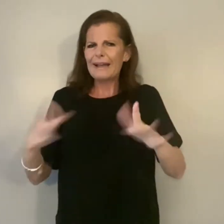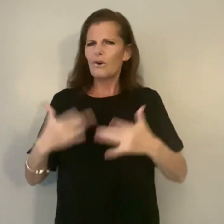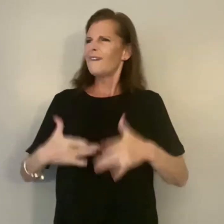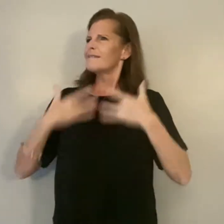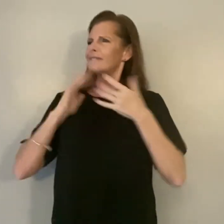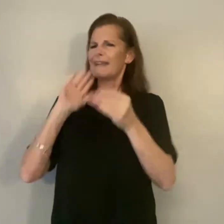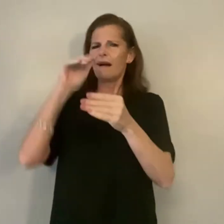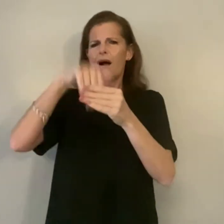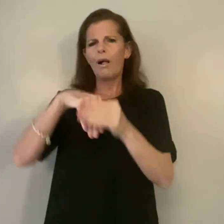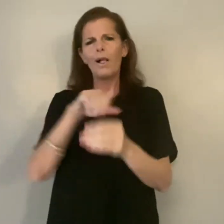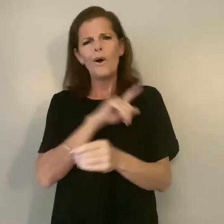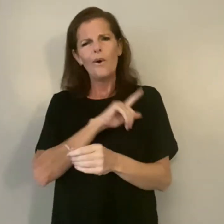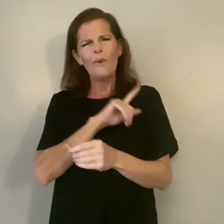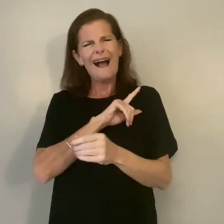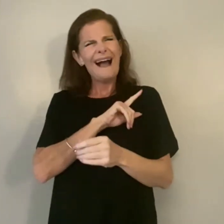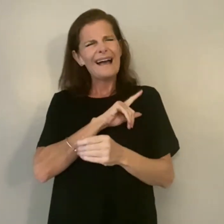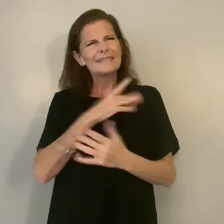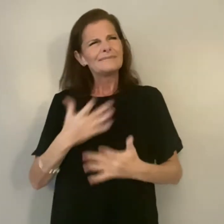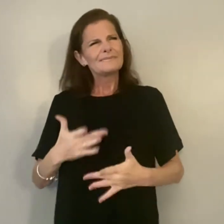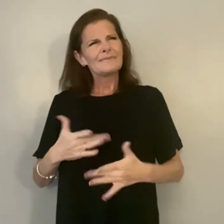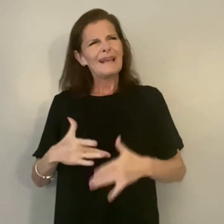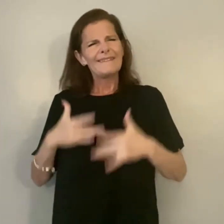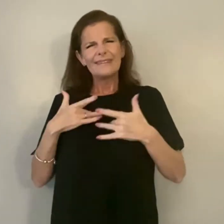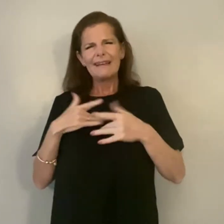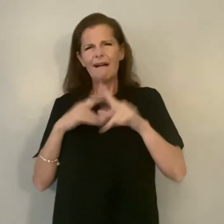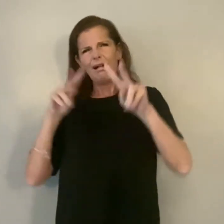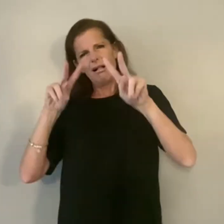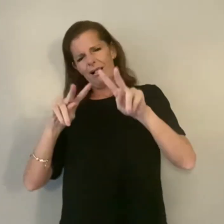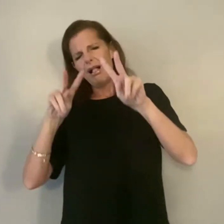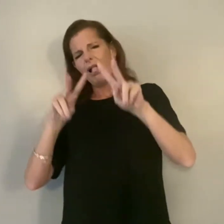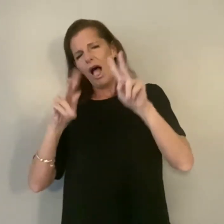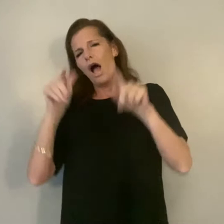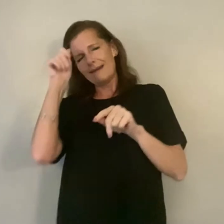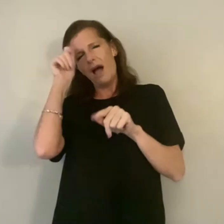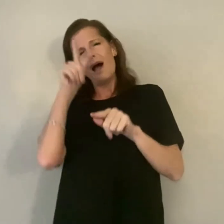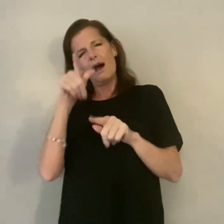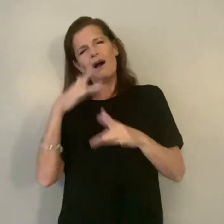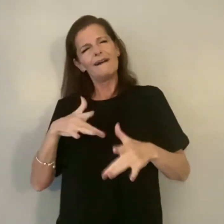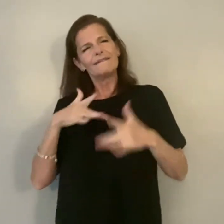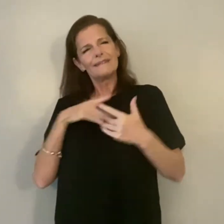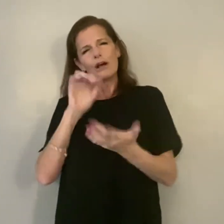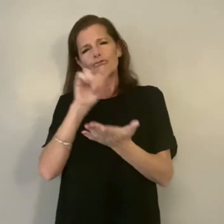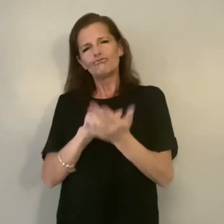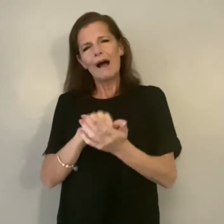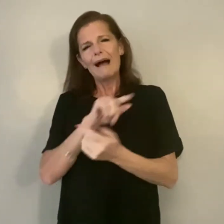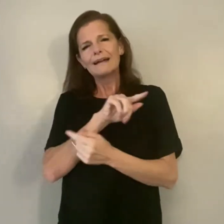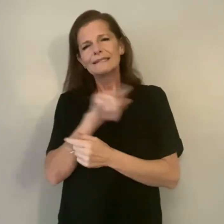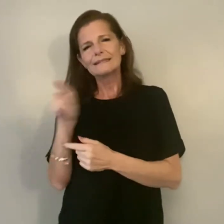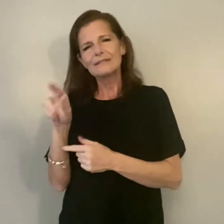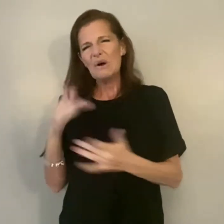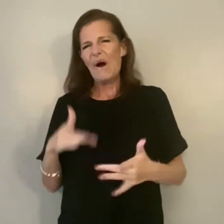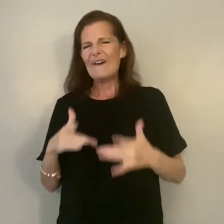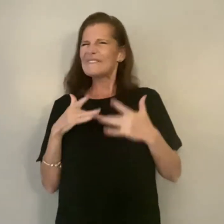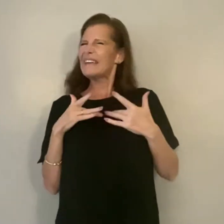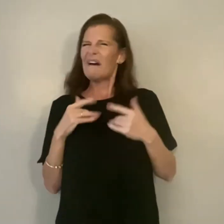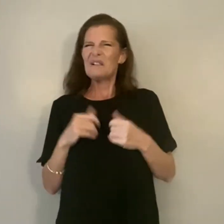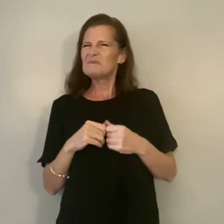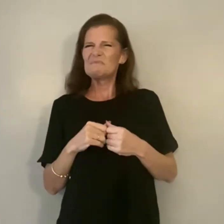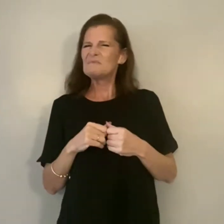because I think this is quite an intuitive thing, and you know when something feels right or not,